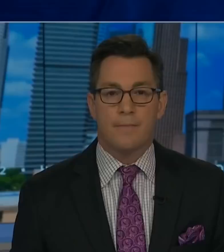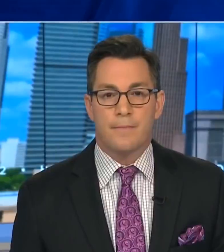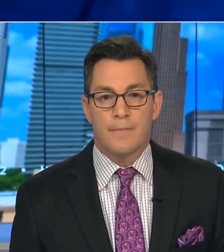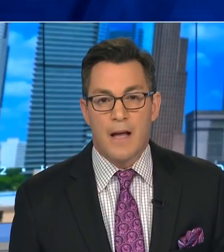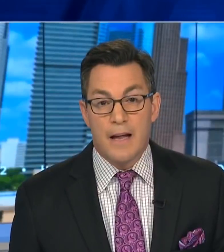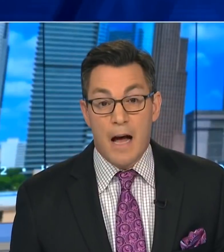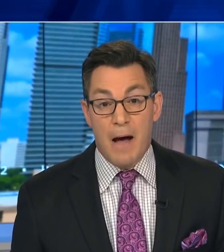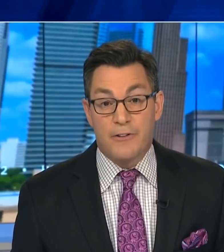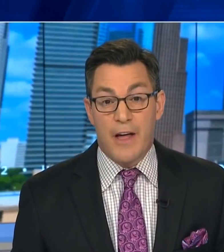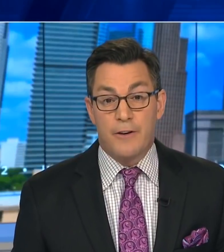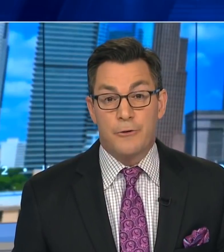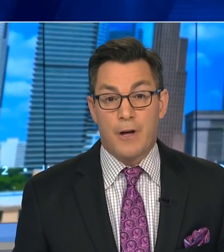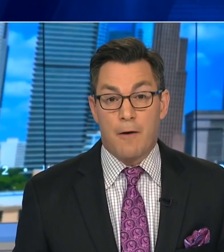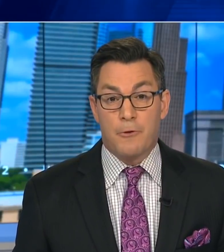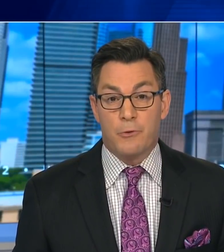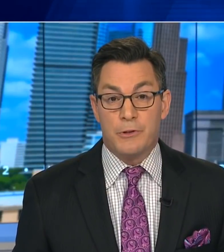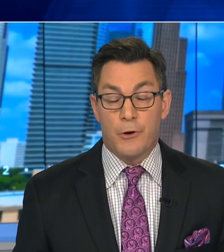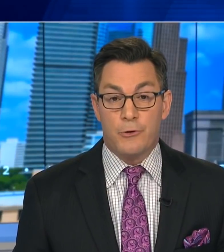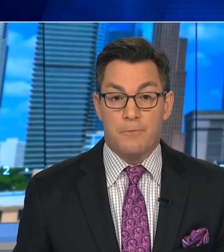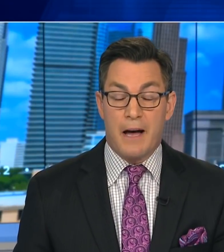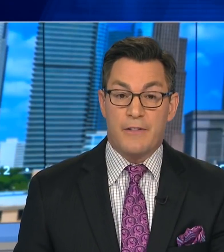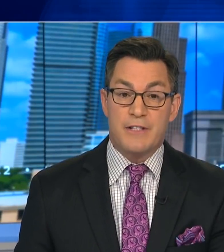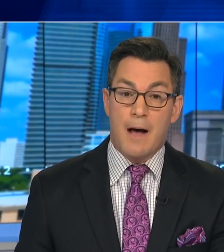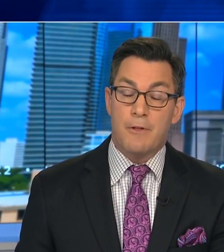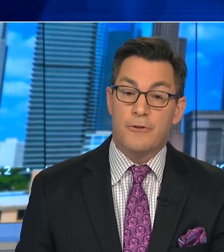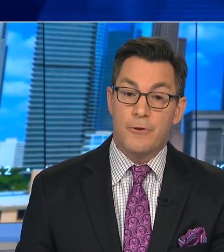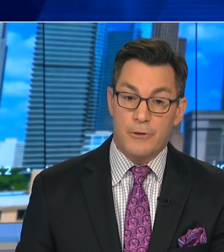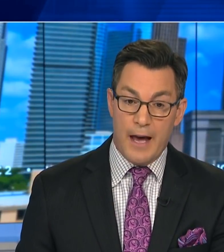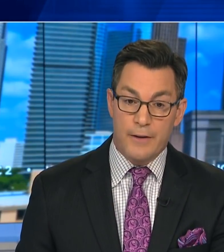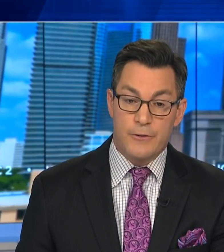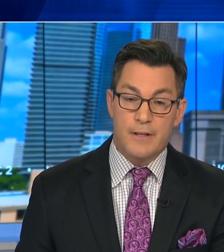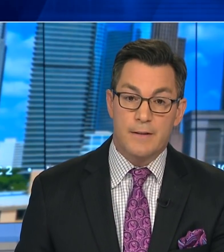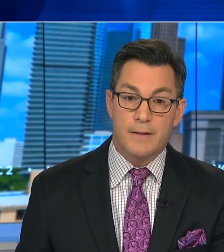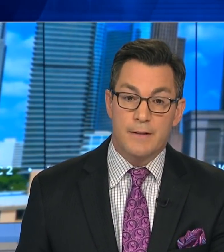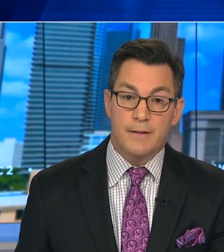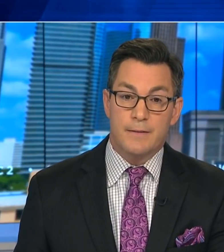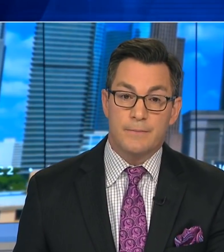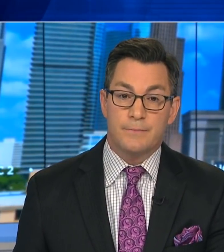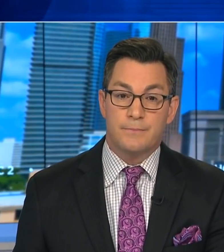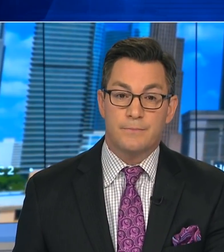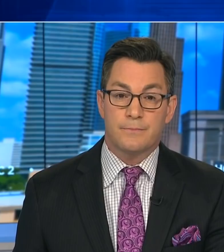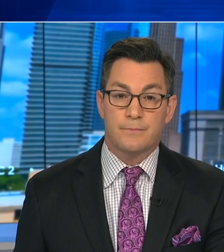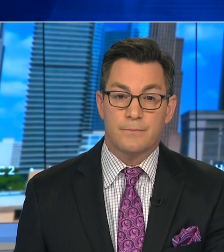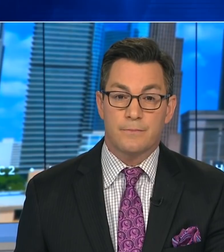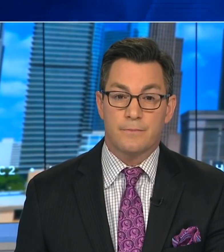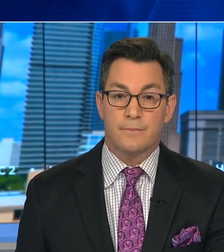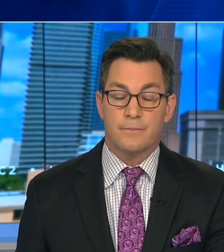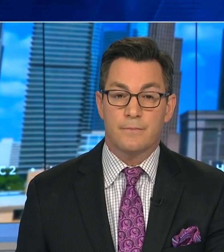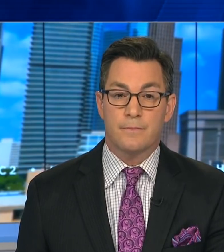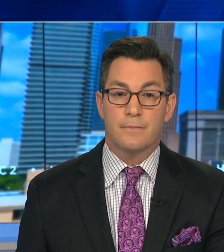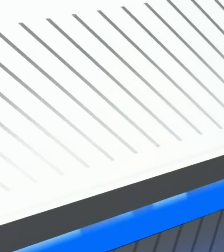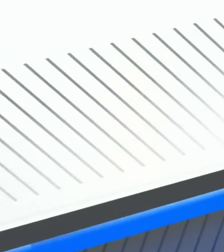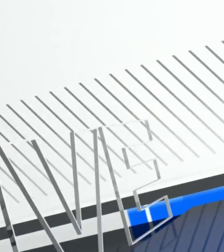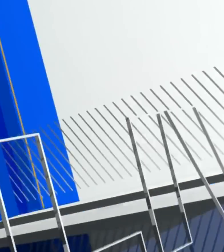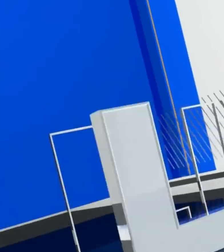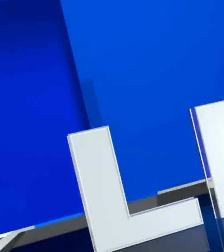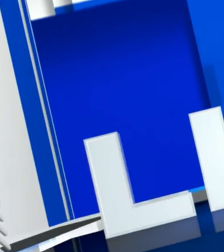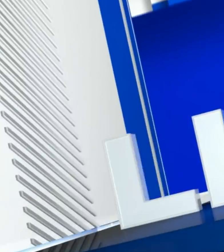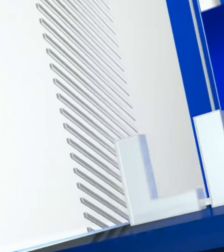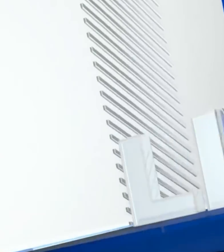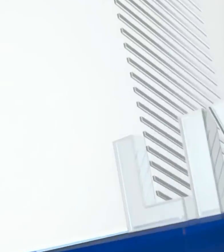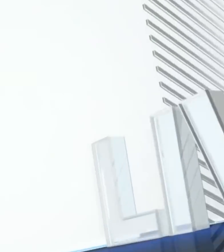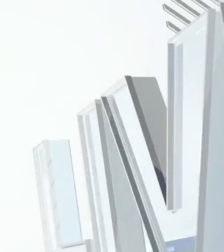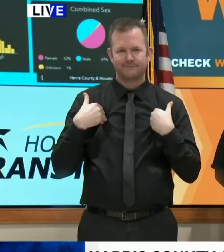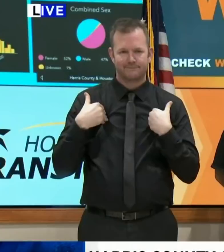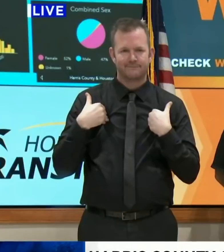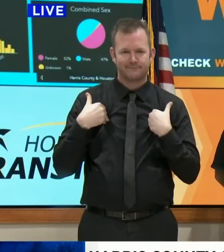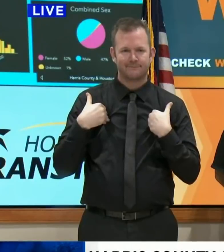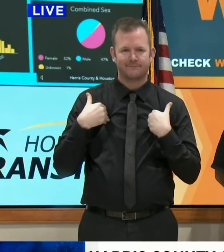positive experience. >> As more and more peop